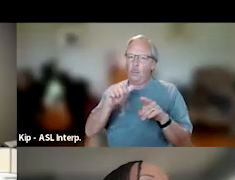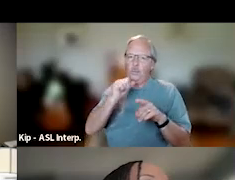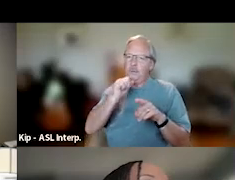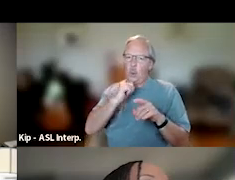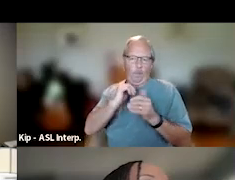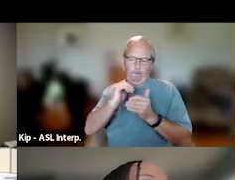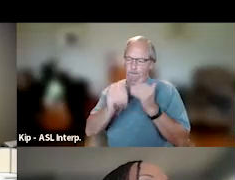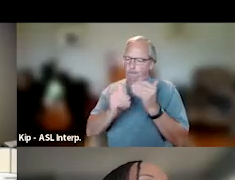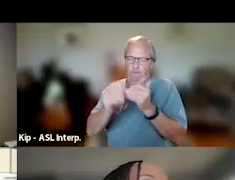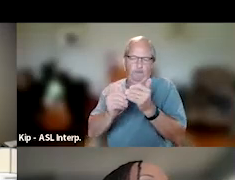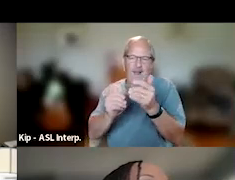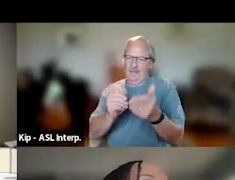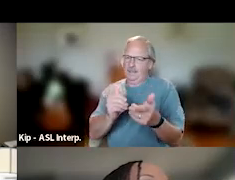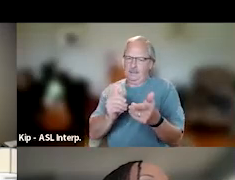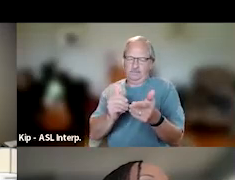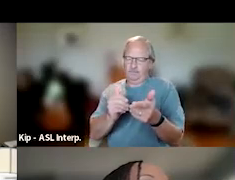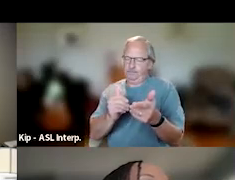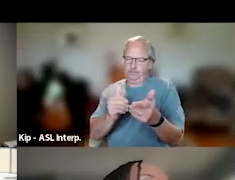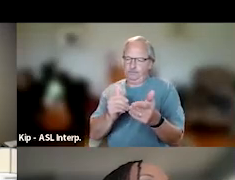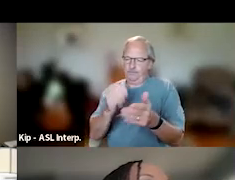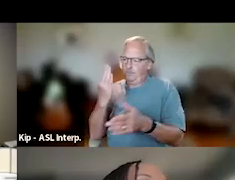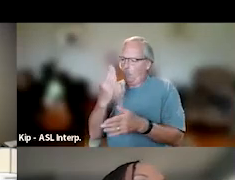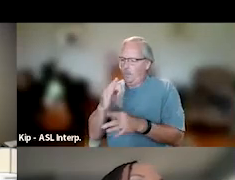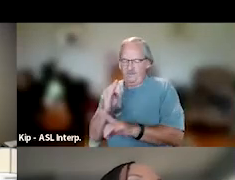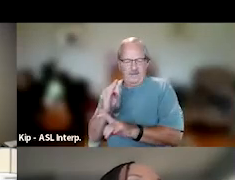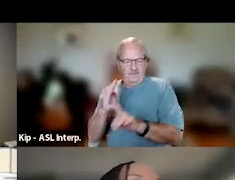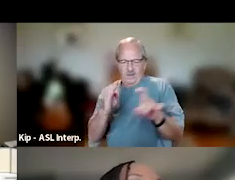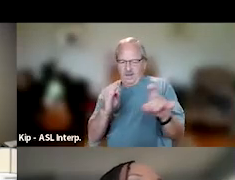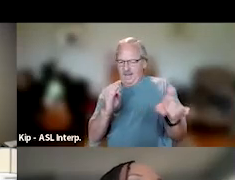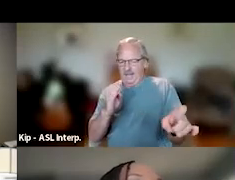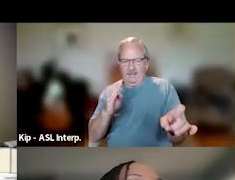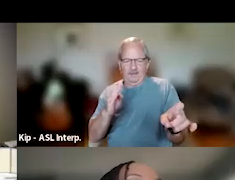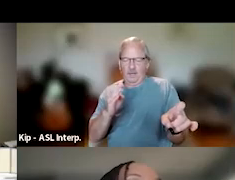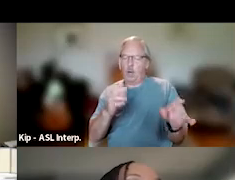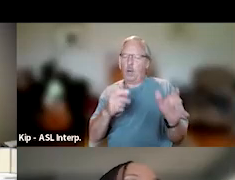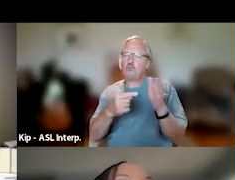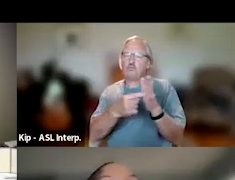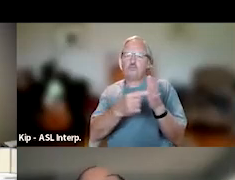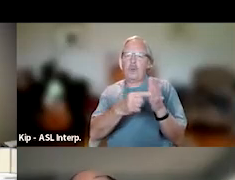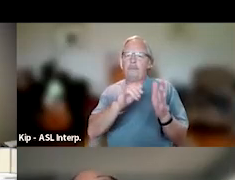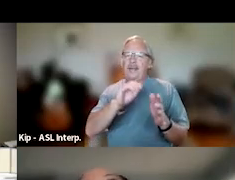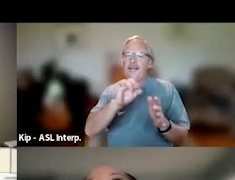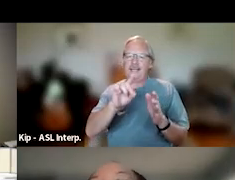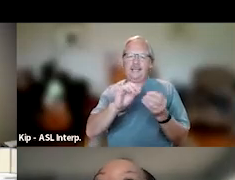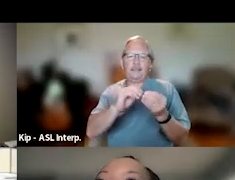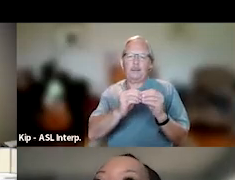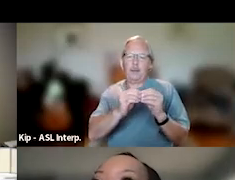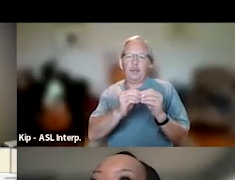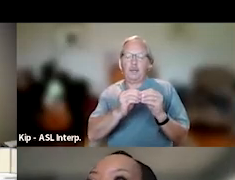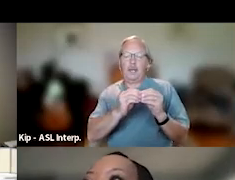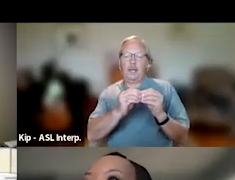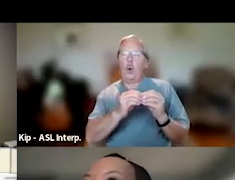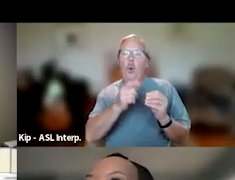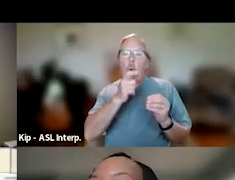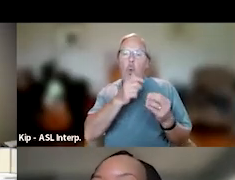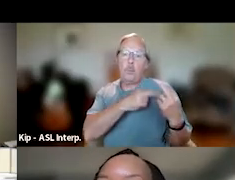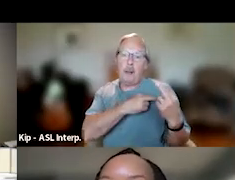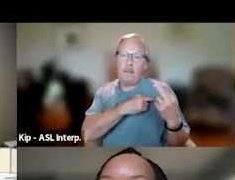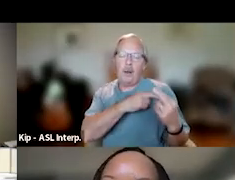that and we have never given rep ID numbers. That is all Social Security's job.